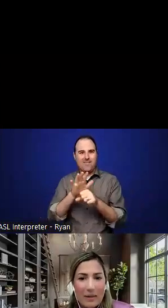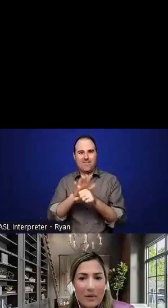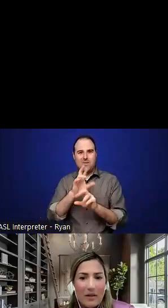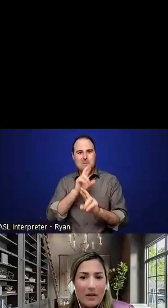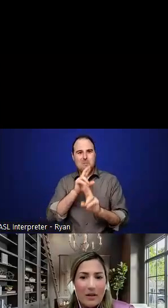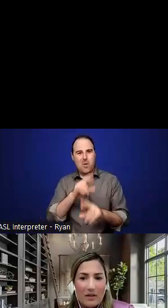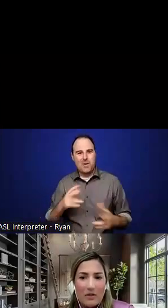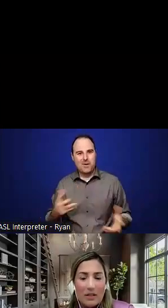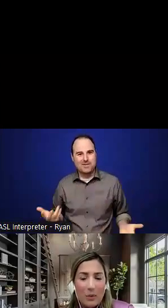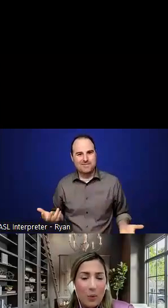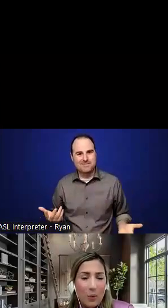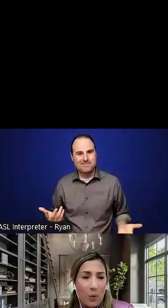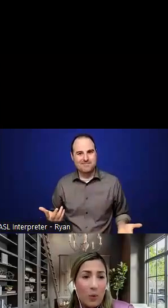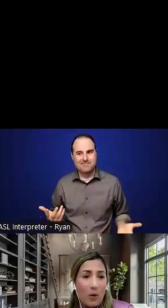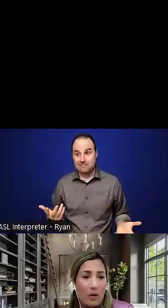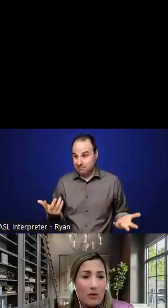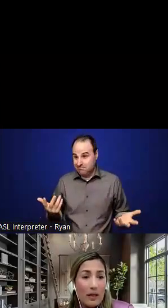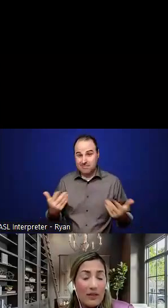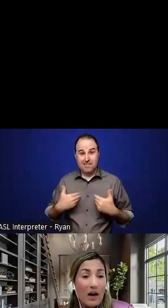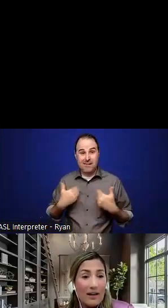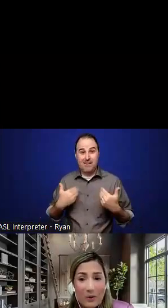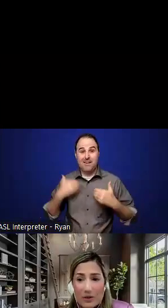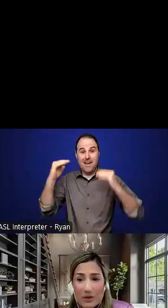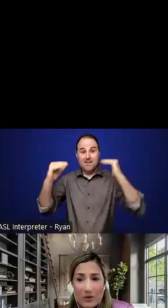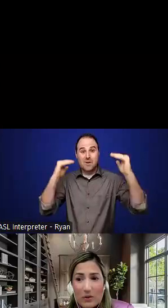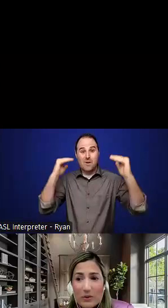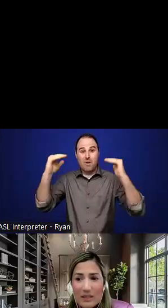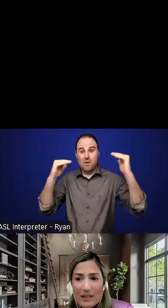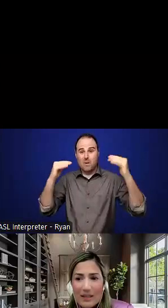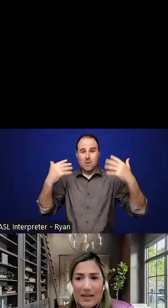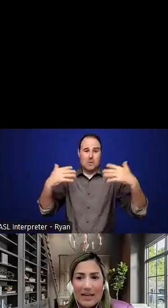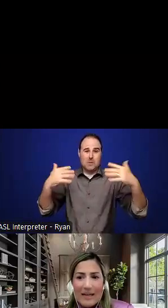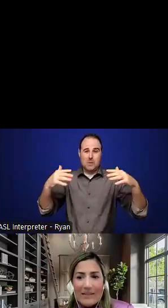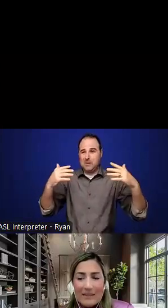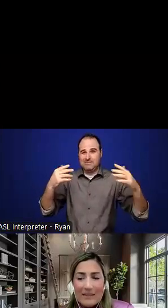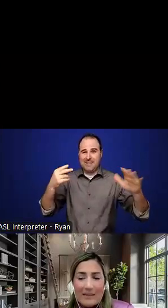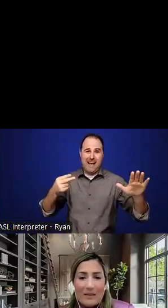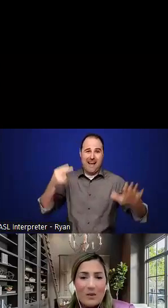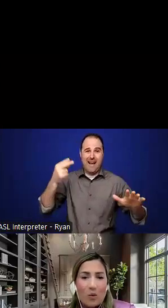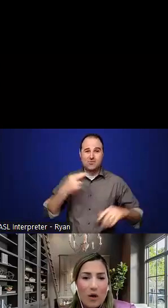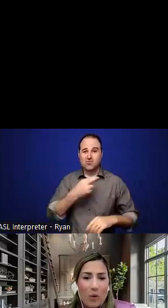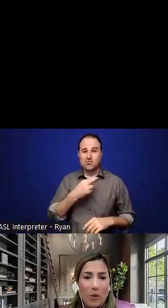among young adults who are at the highest risk for suicide. And this is a system where one in